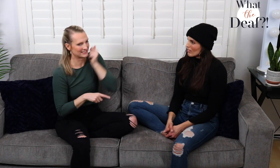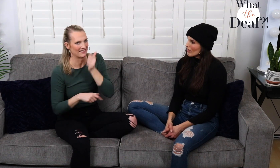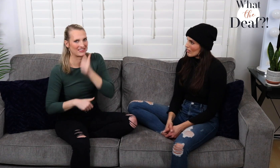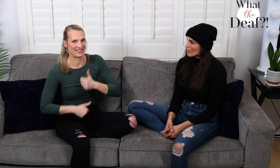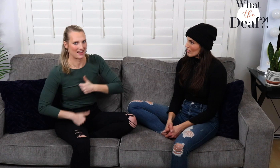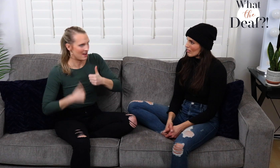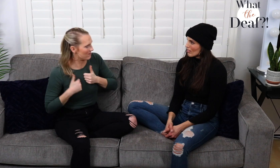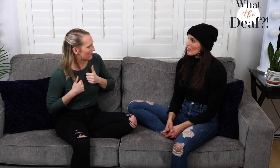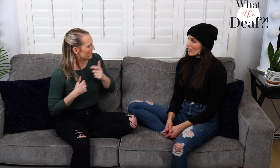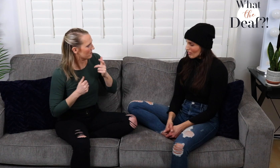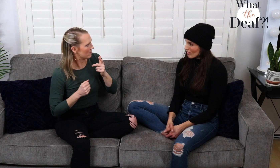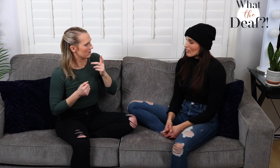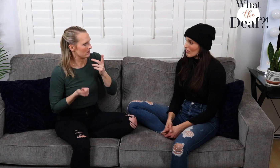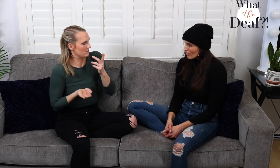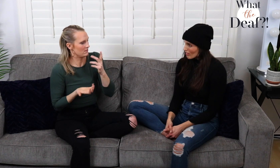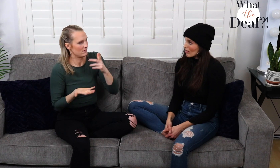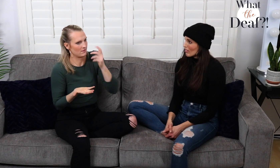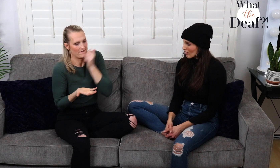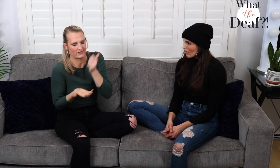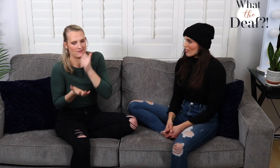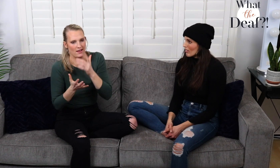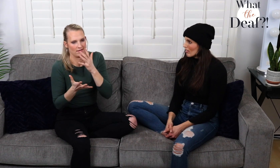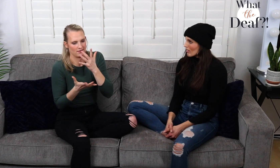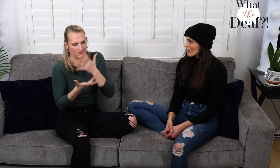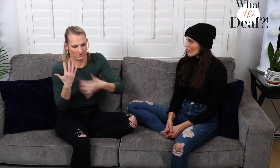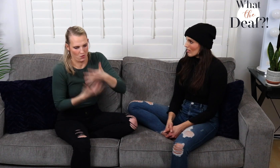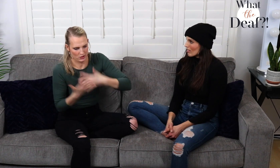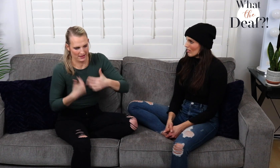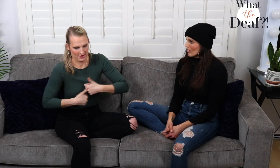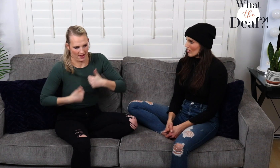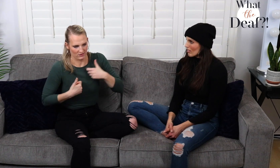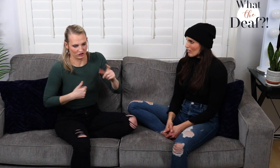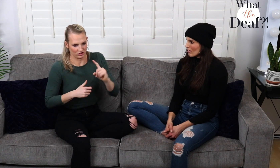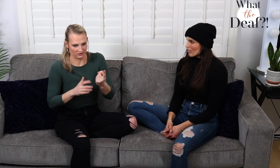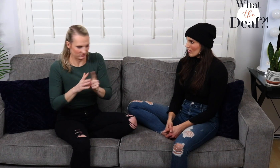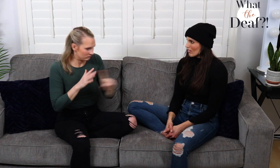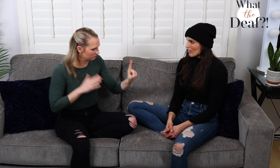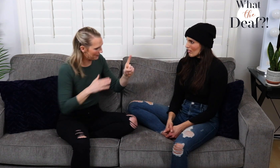It was your escape from your everyday lives your everyday social life. You were just able